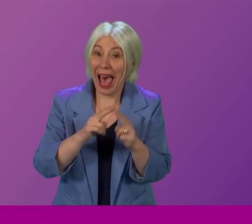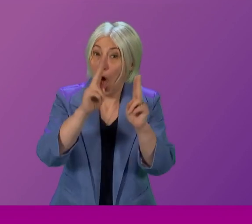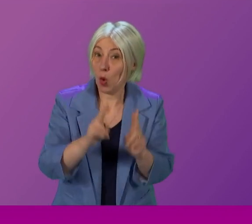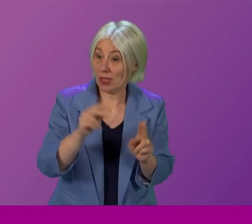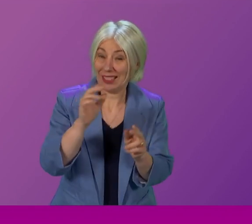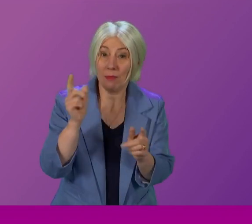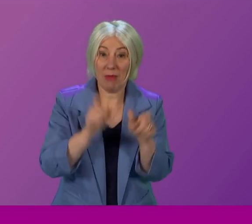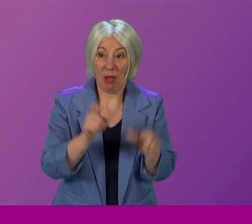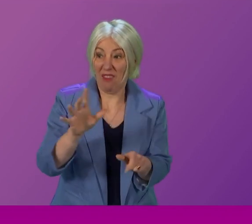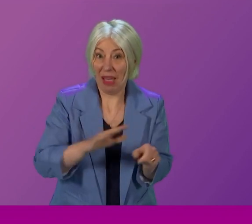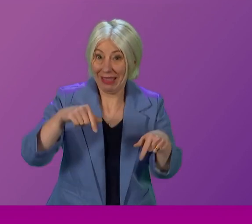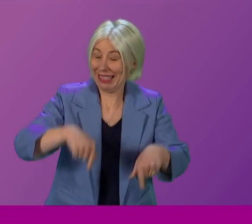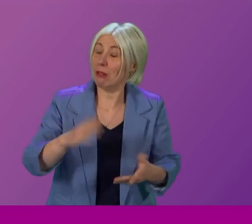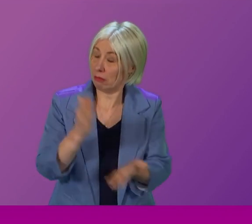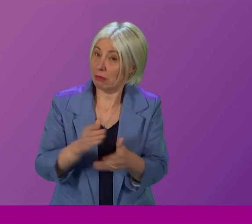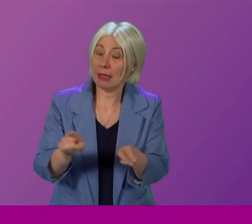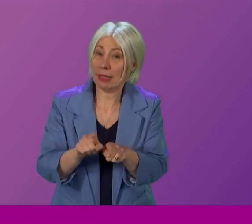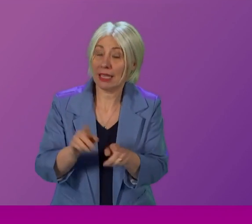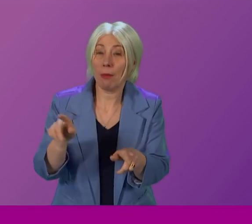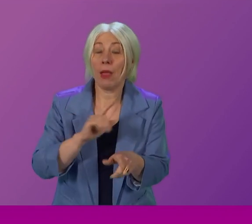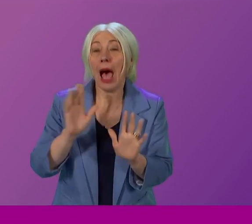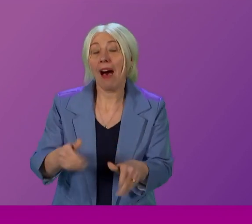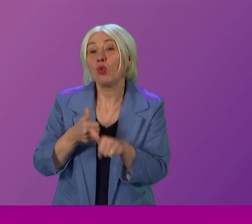is why it is important that we continue to support local government as much as we can.